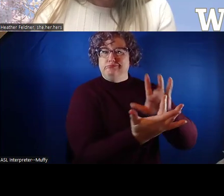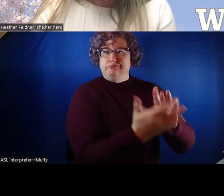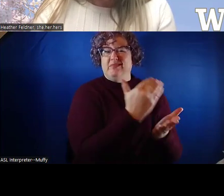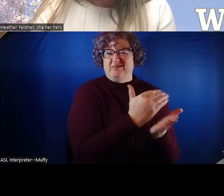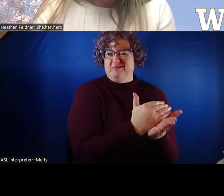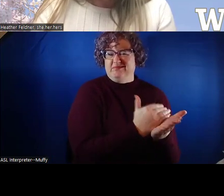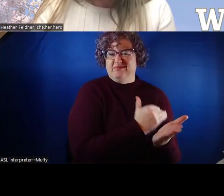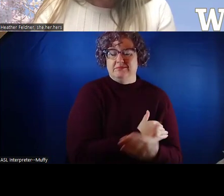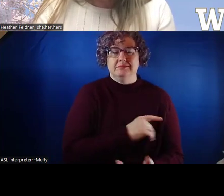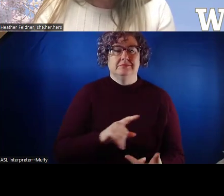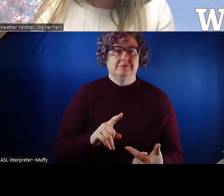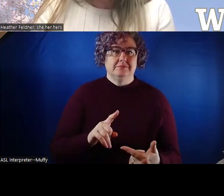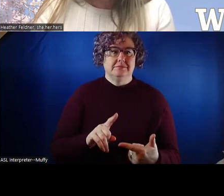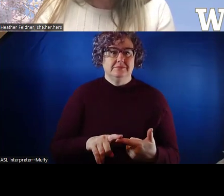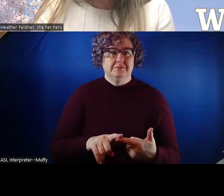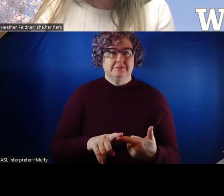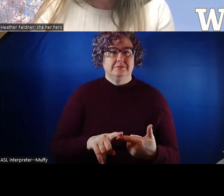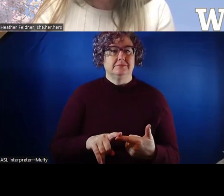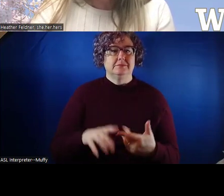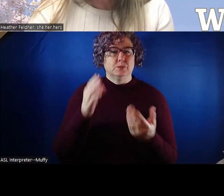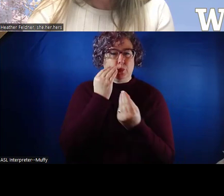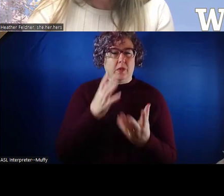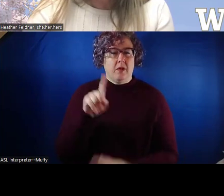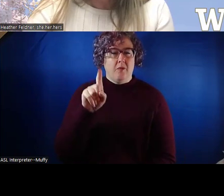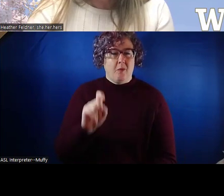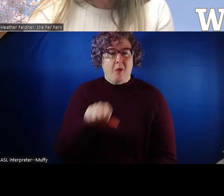already with an informed questions that I would love to ask them,